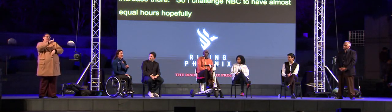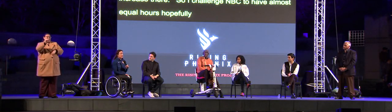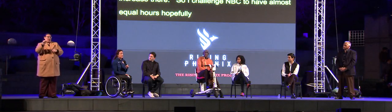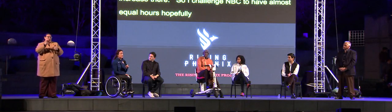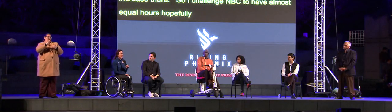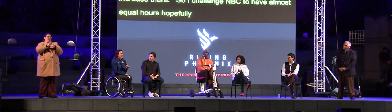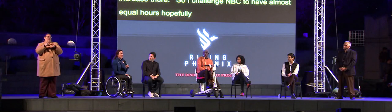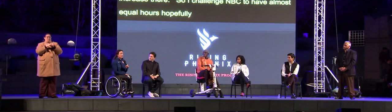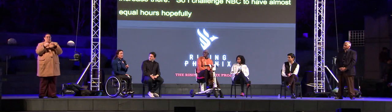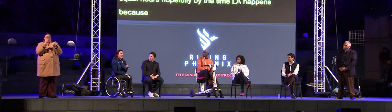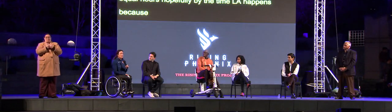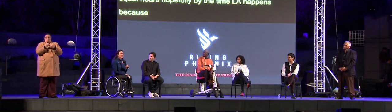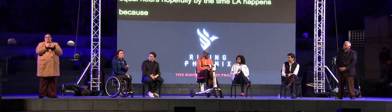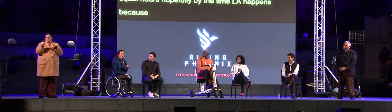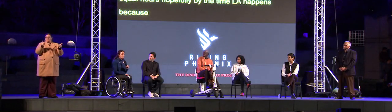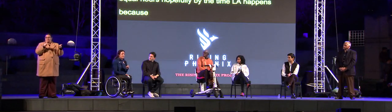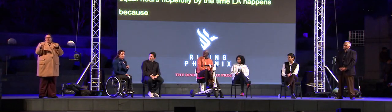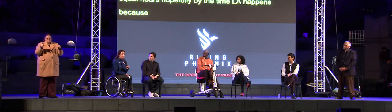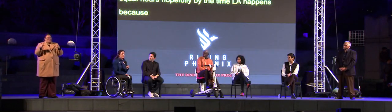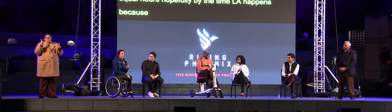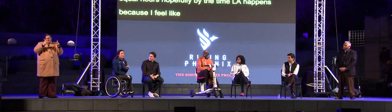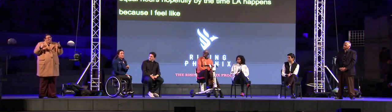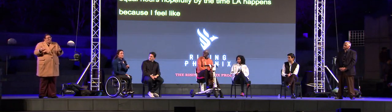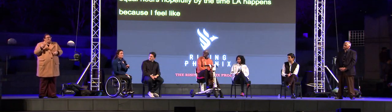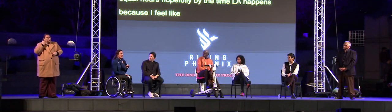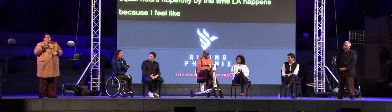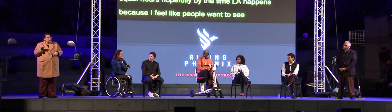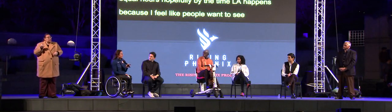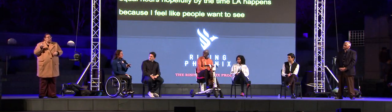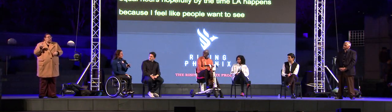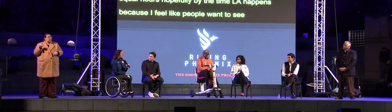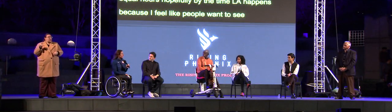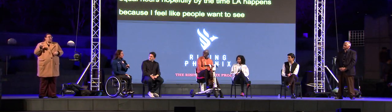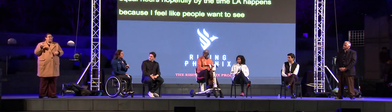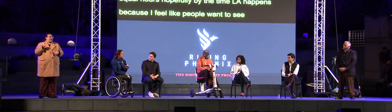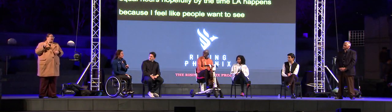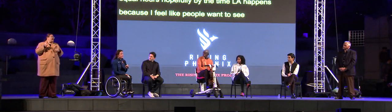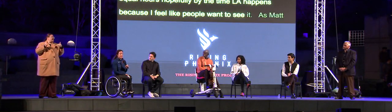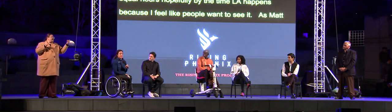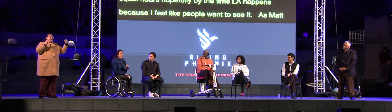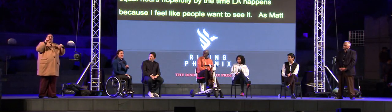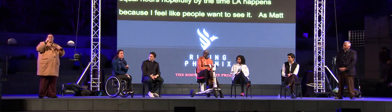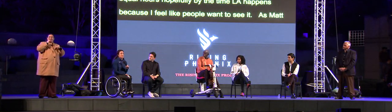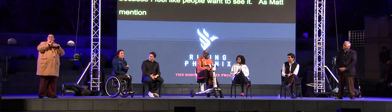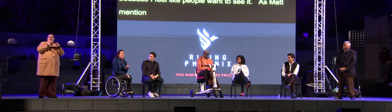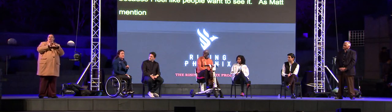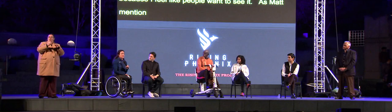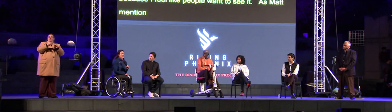because I feel like people want to see it. And it's Matt mentioned earlier, it takes that first person